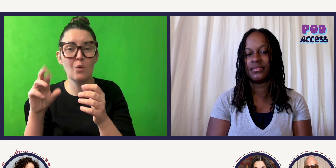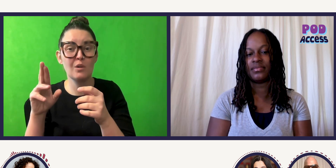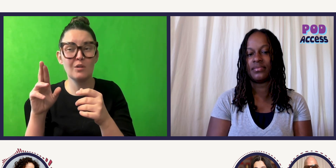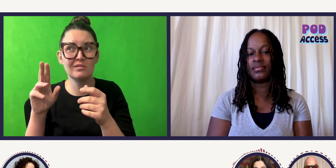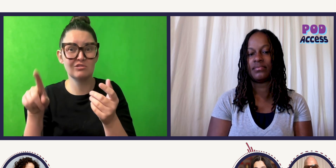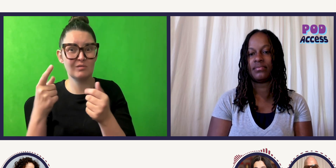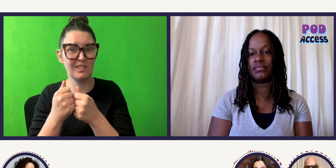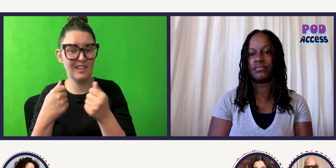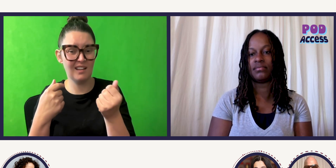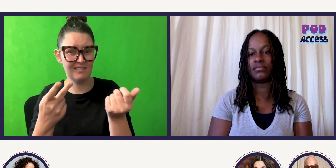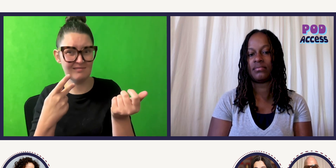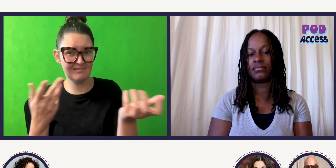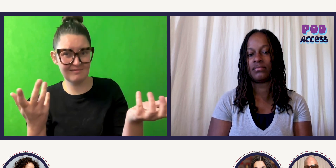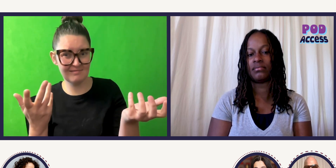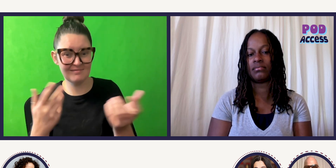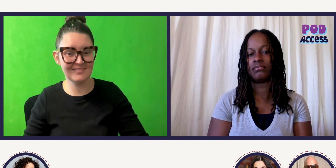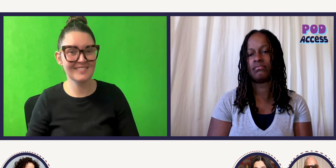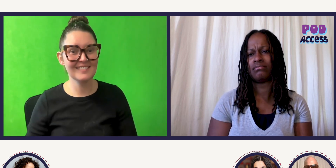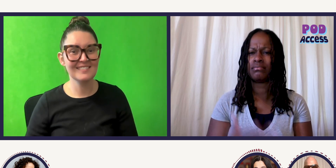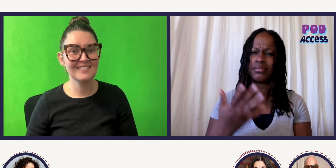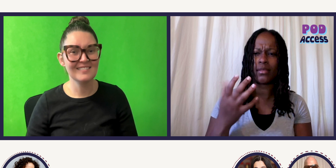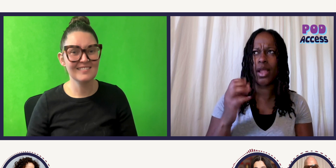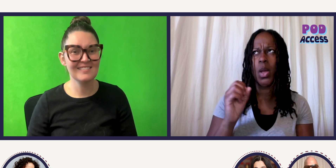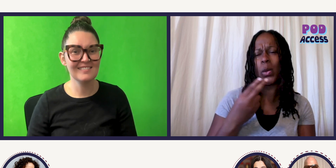or just with us? SOFIA: Oh! Kind of.